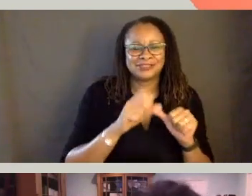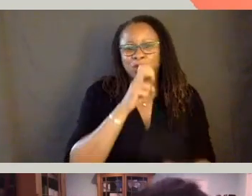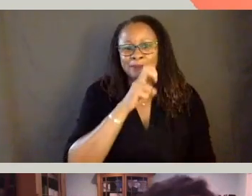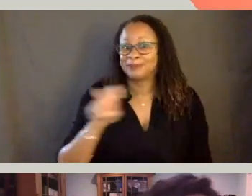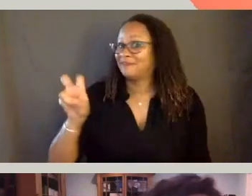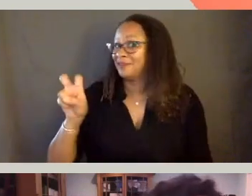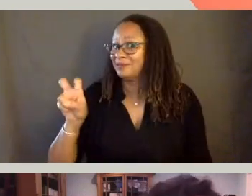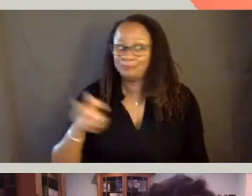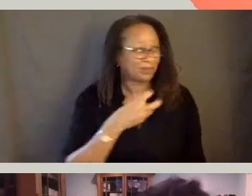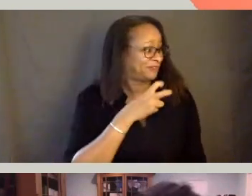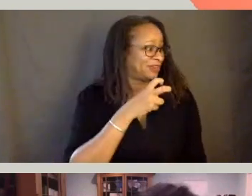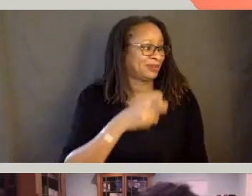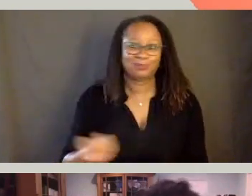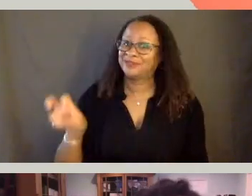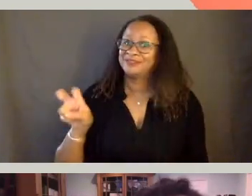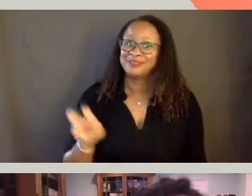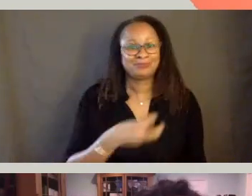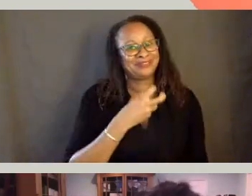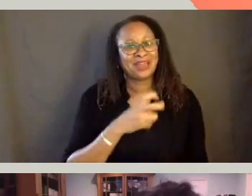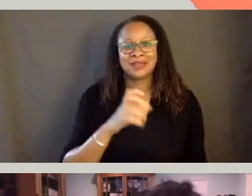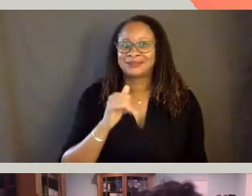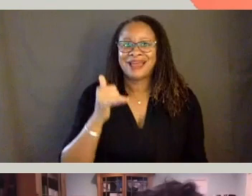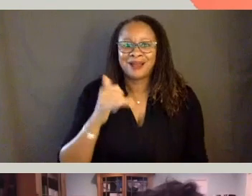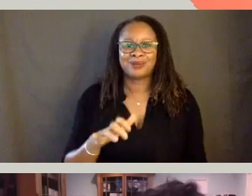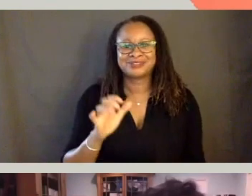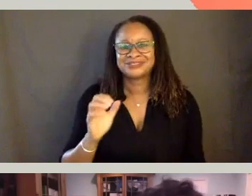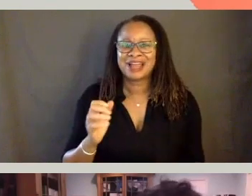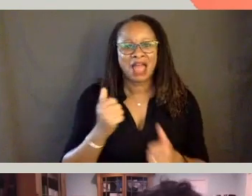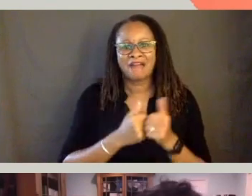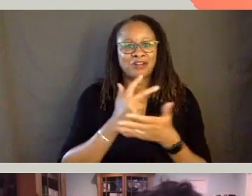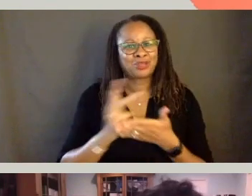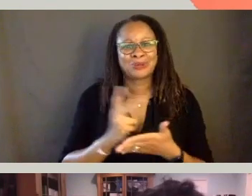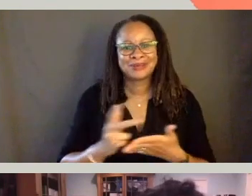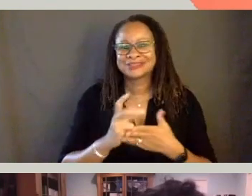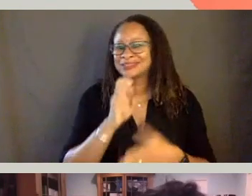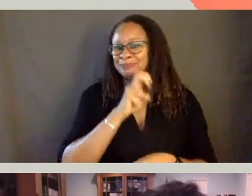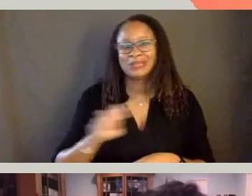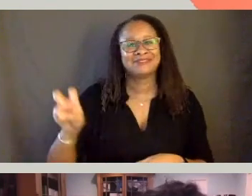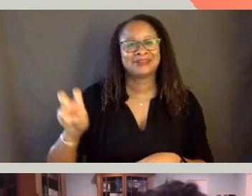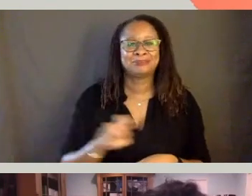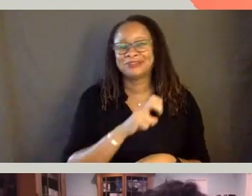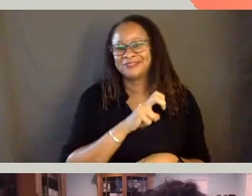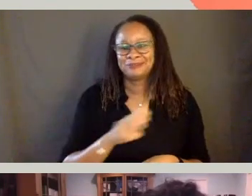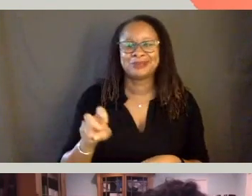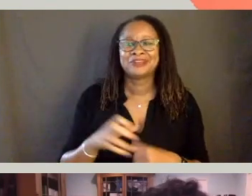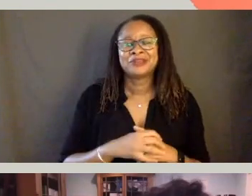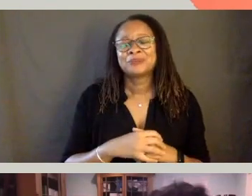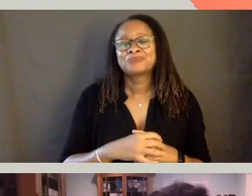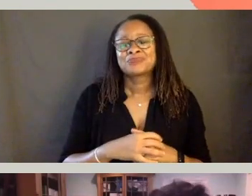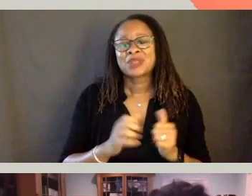Like, what is the effect now? Every three weeks without ever losing